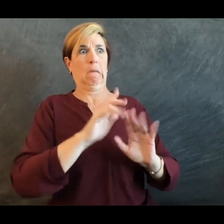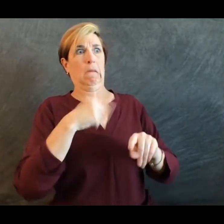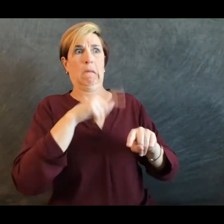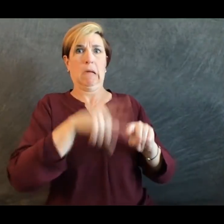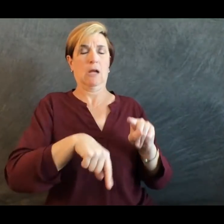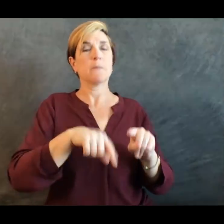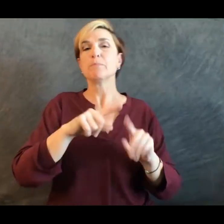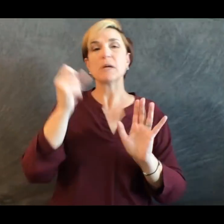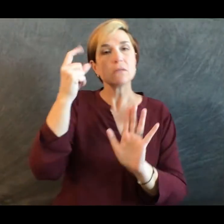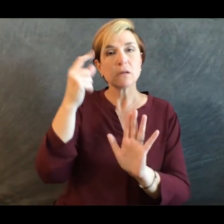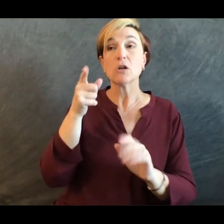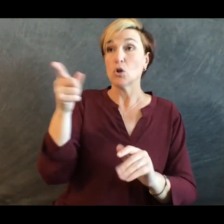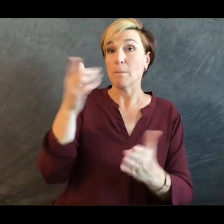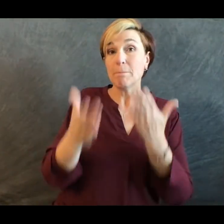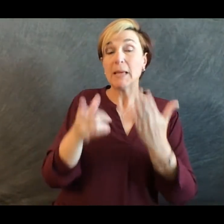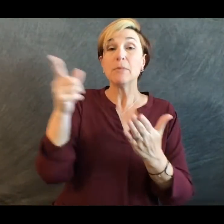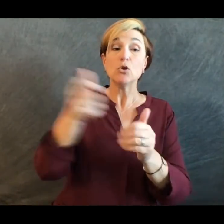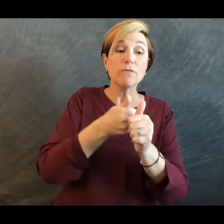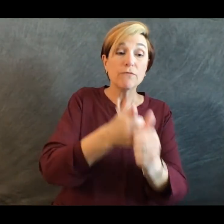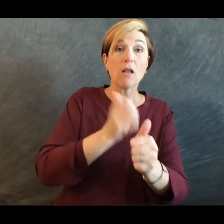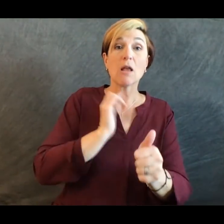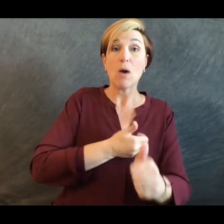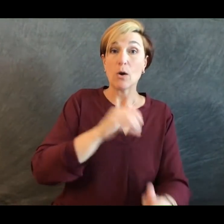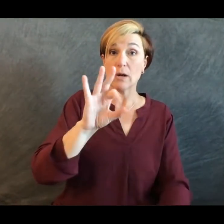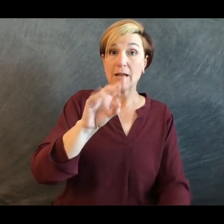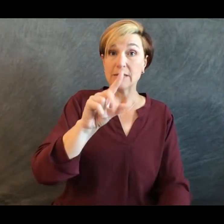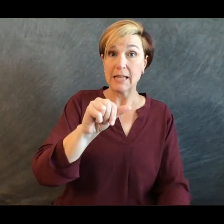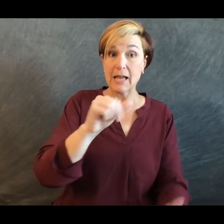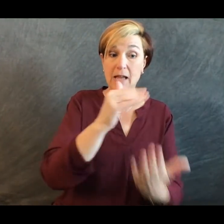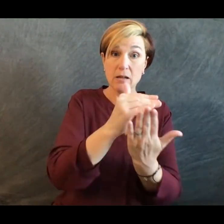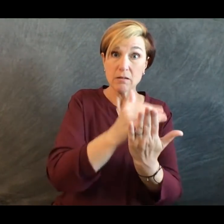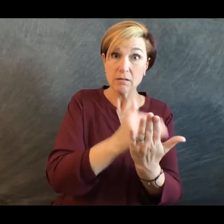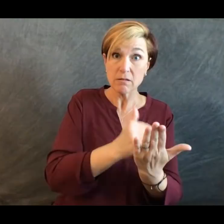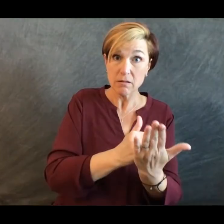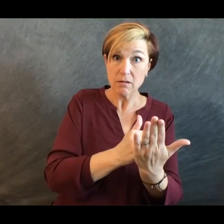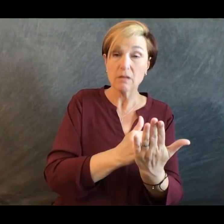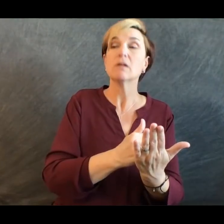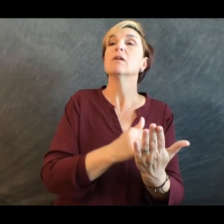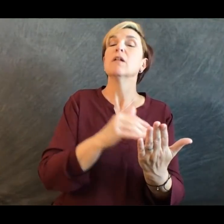FDA guidance as posted on the website we'll be compliant with Medicare and